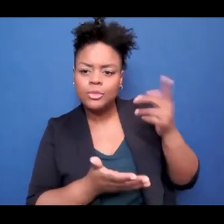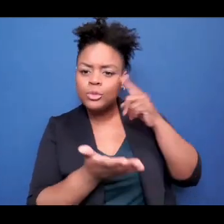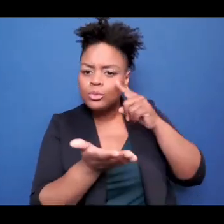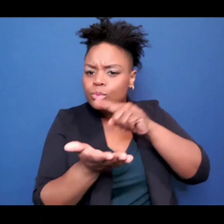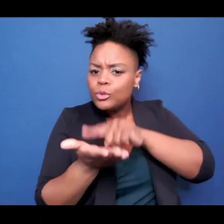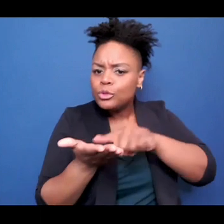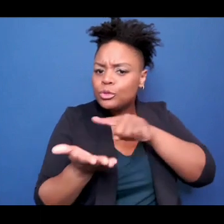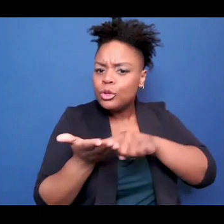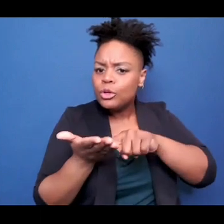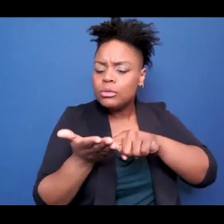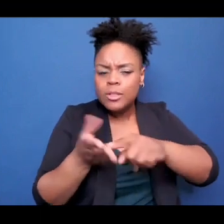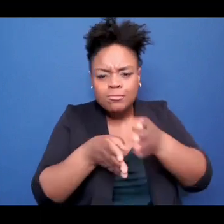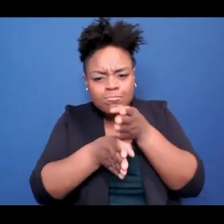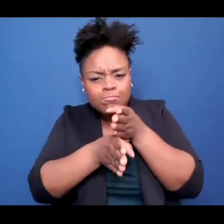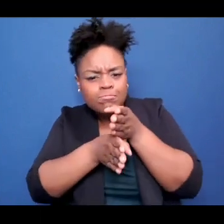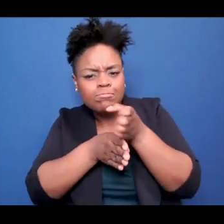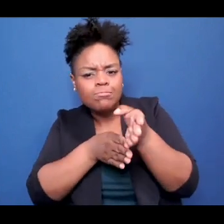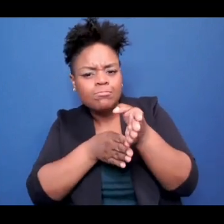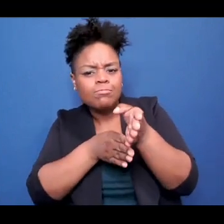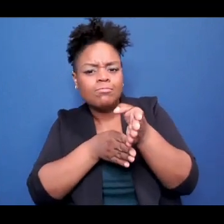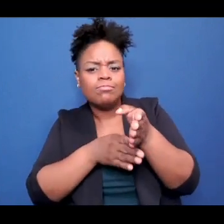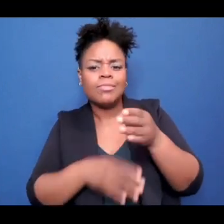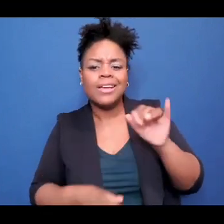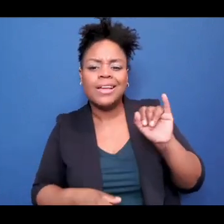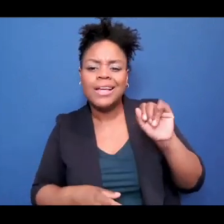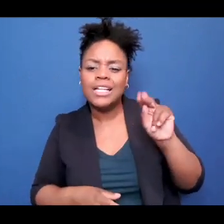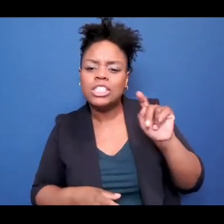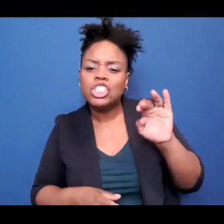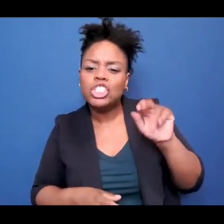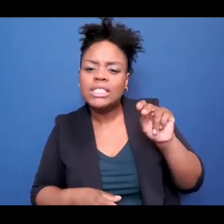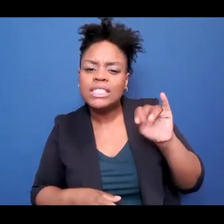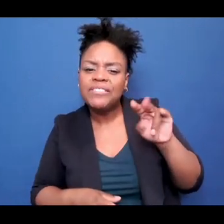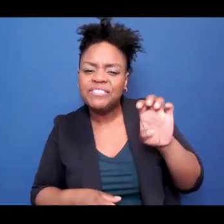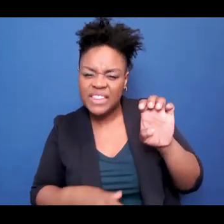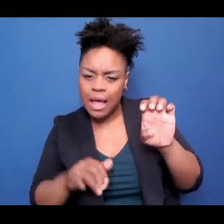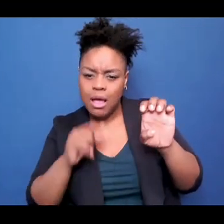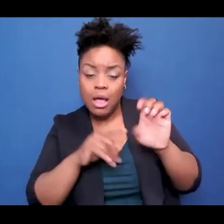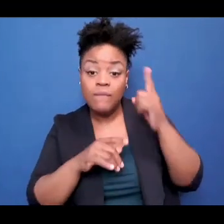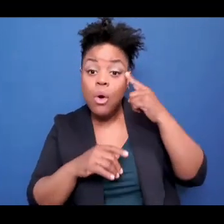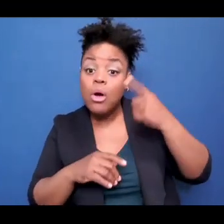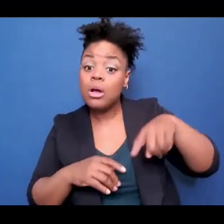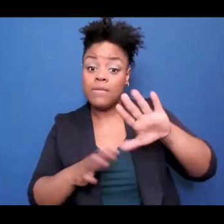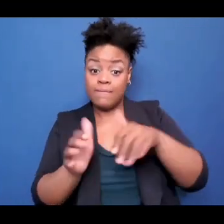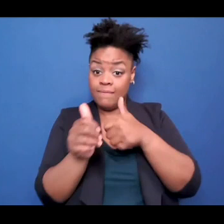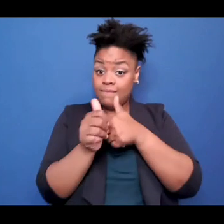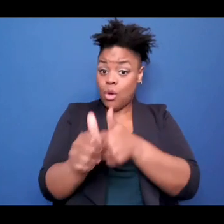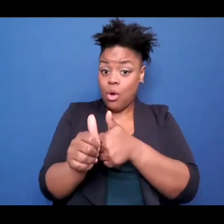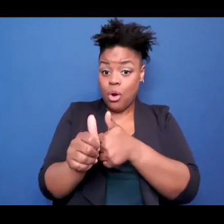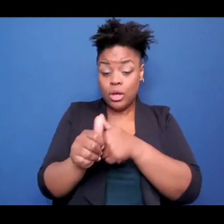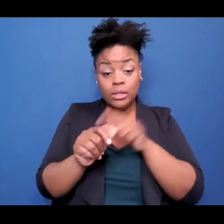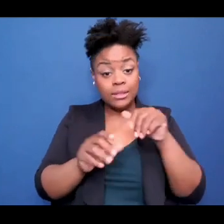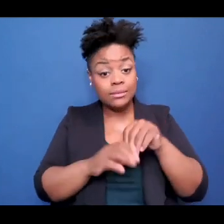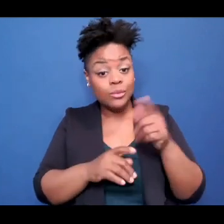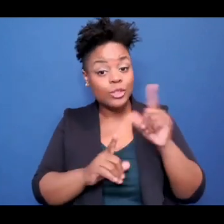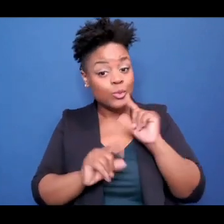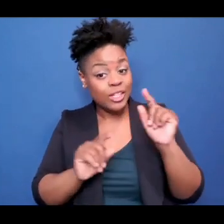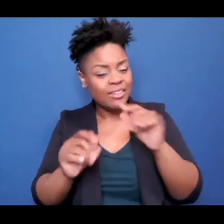COLLABORATE ON RESEARCH, EDUCATION AND CAREER INITIATIVES THANKS VERY MUCH TO NIH AND ALL OF YOU FOLLOWING ON TWITTER